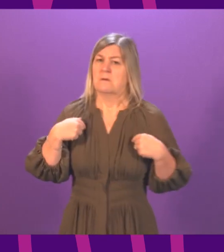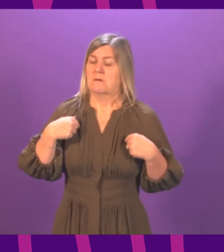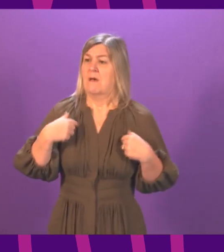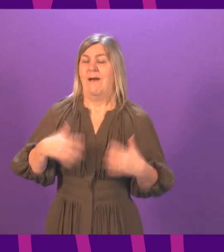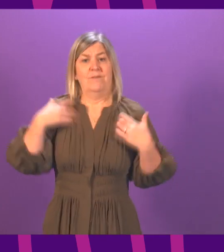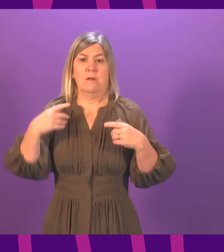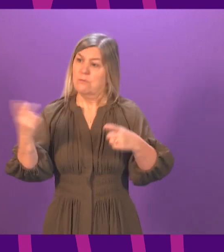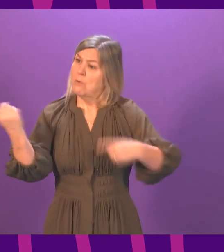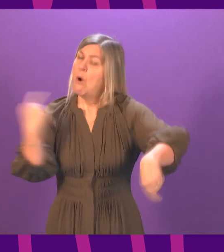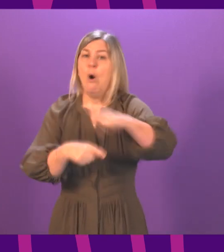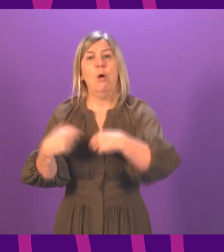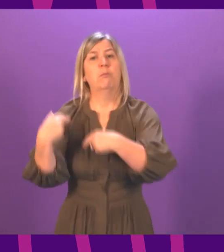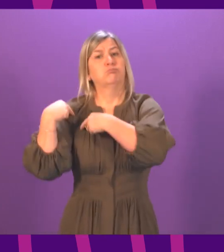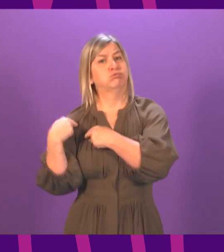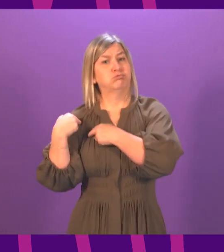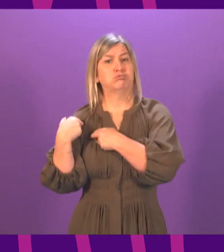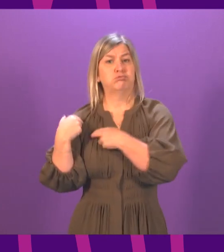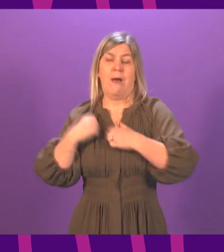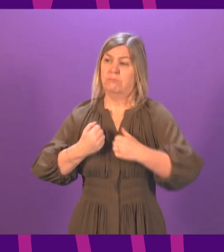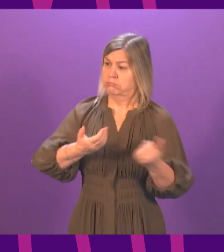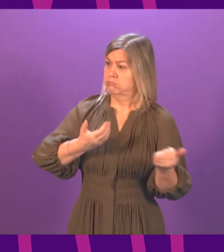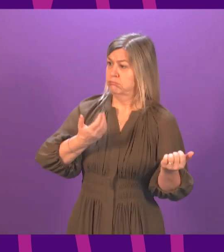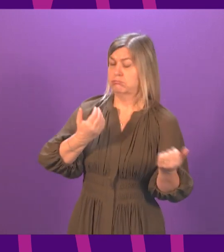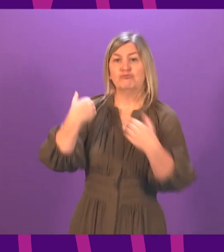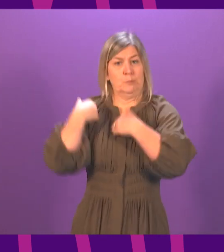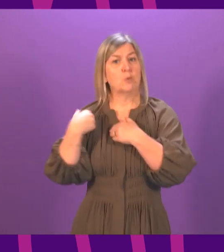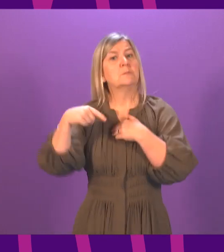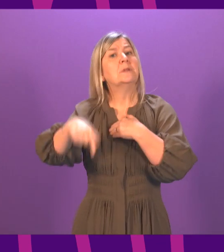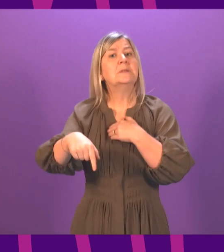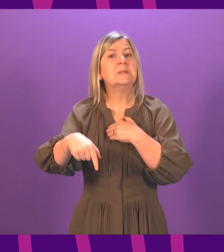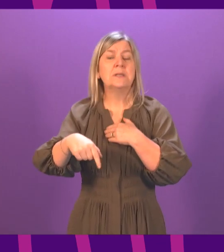transphobia if it exists in my party and, as First Minister, I have a duty to make